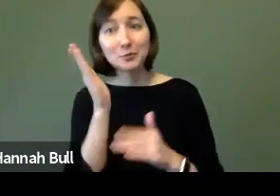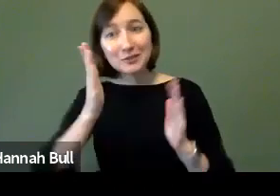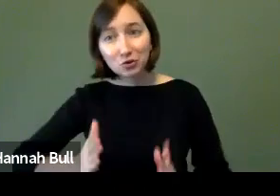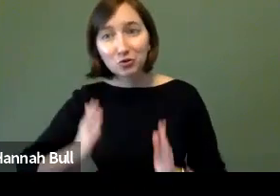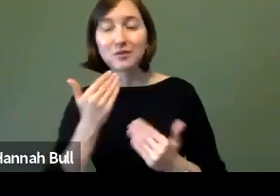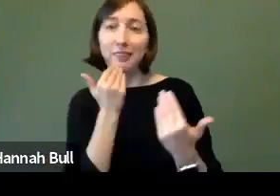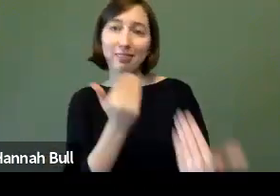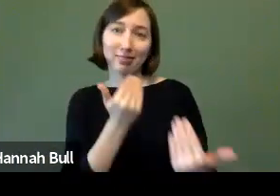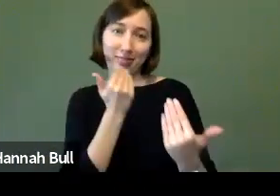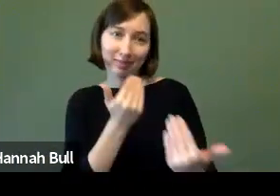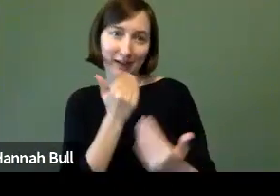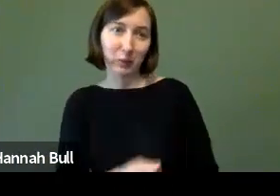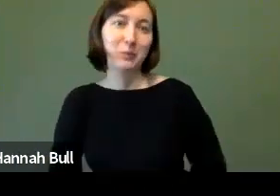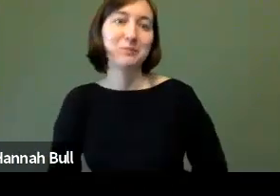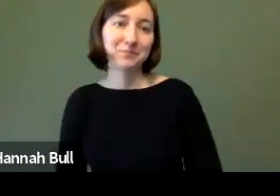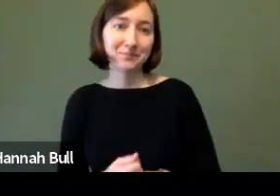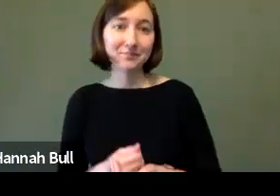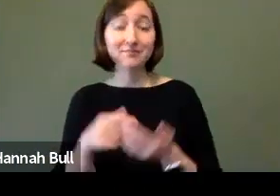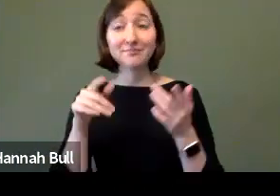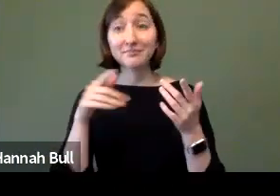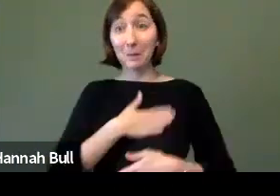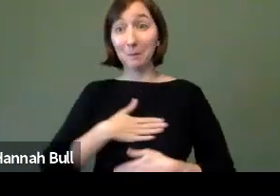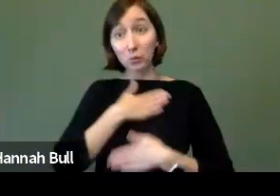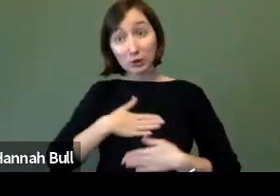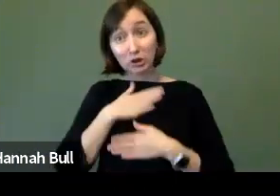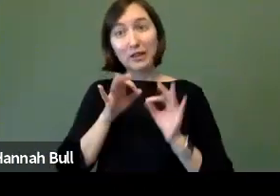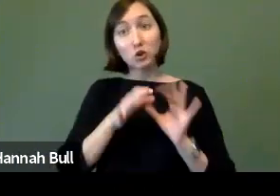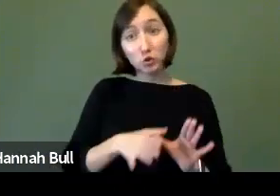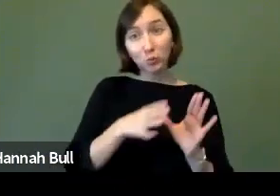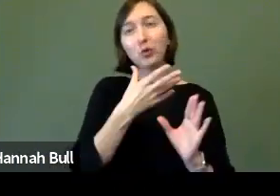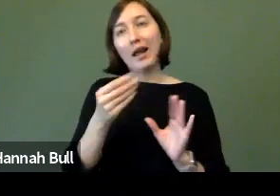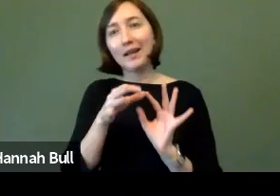Liz and Danny and I appreciate Hannah and Heather.